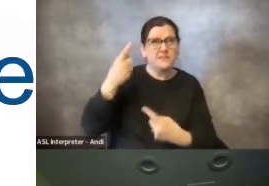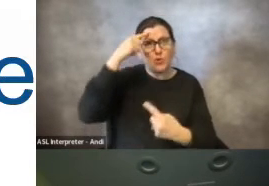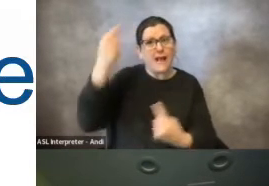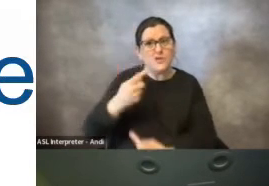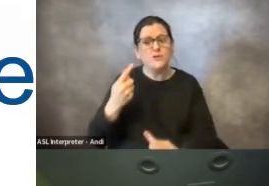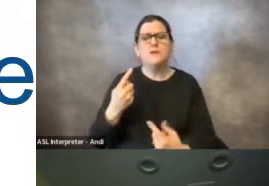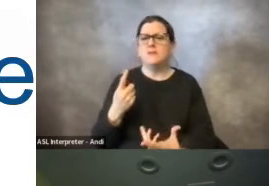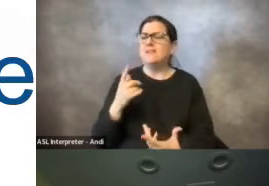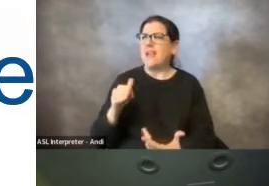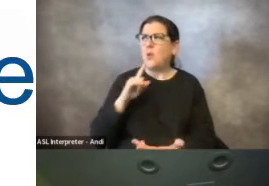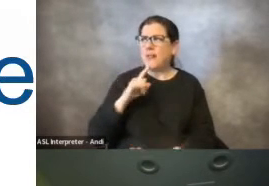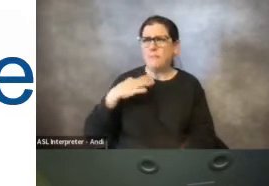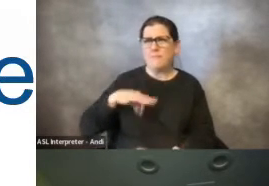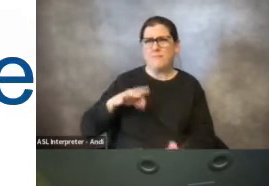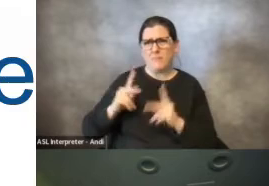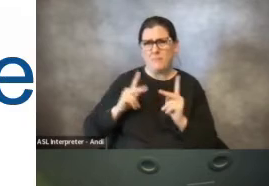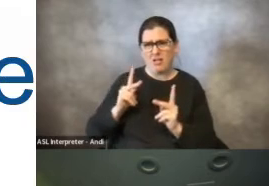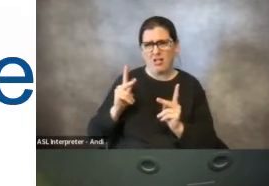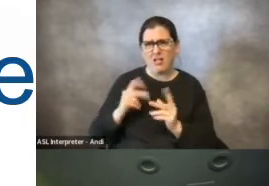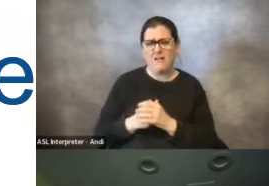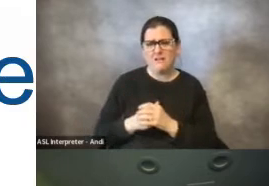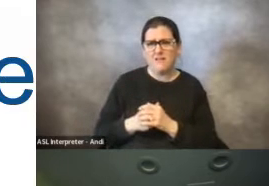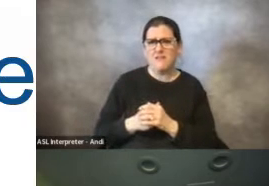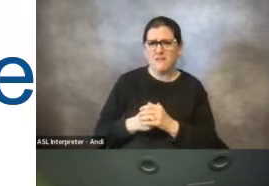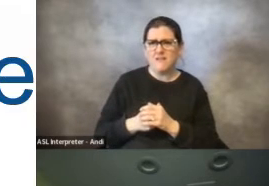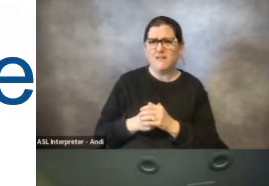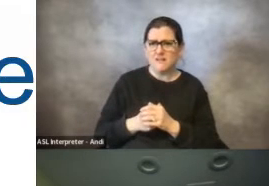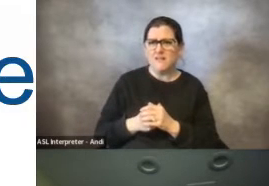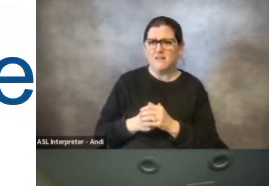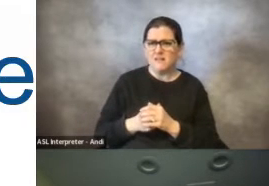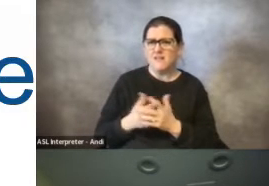helpful people. You know, practically speaking, I think,